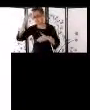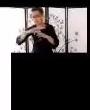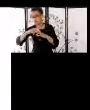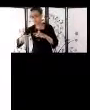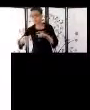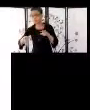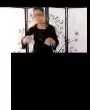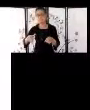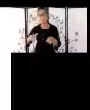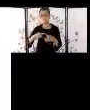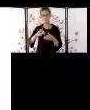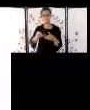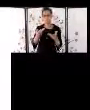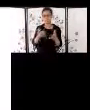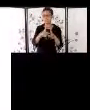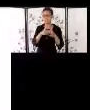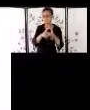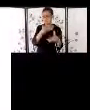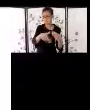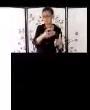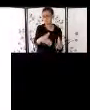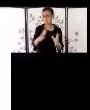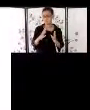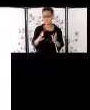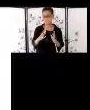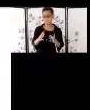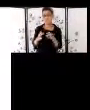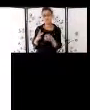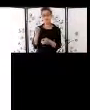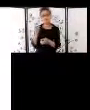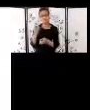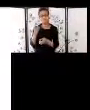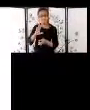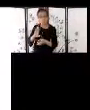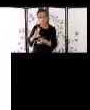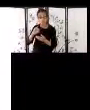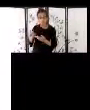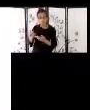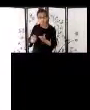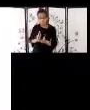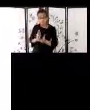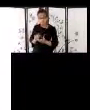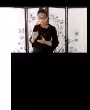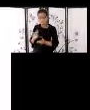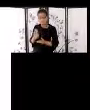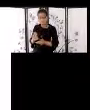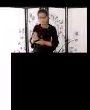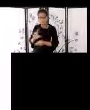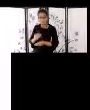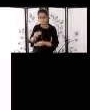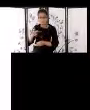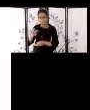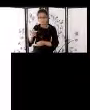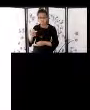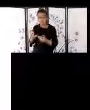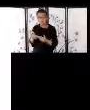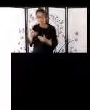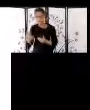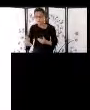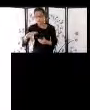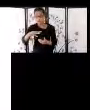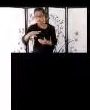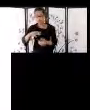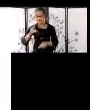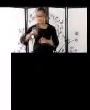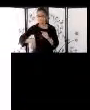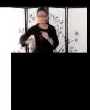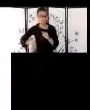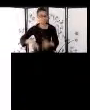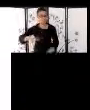before the program deadline of June 14, 2021. If anything regarding this program timeline